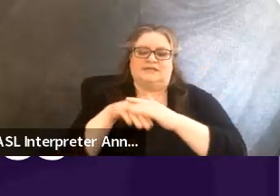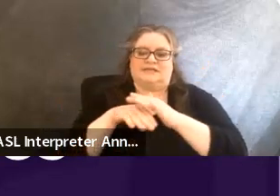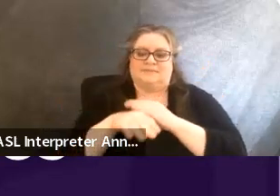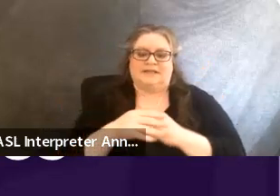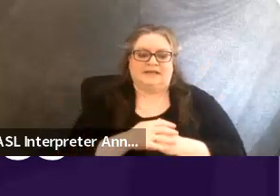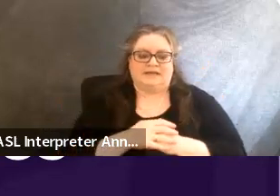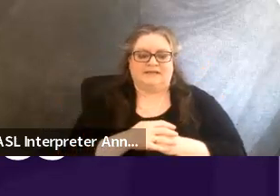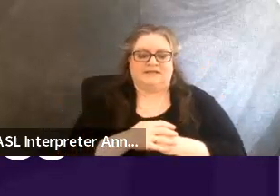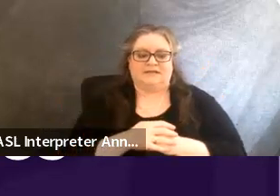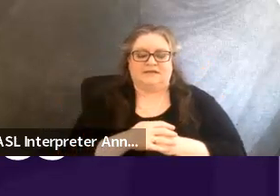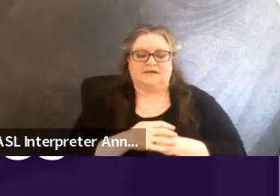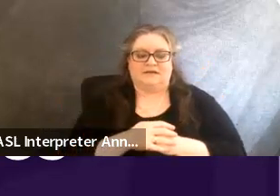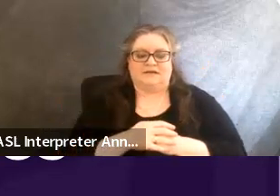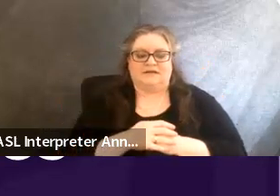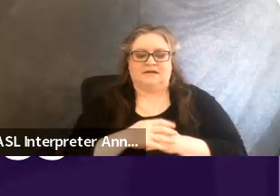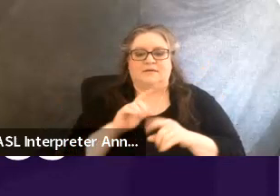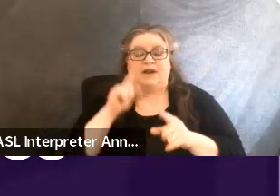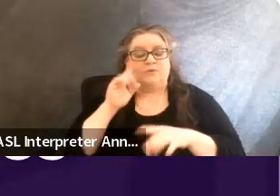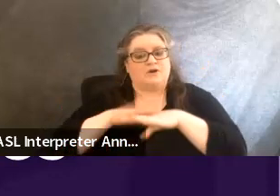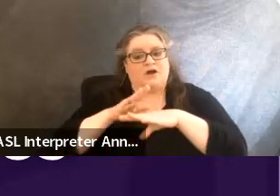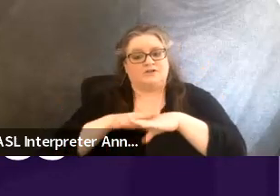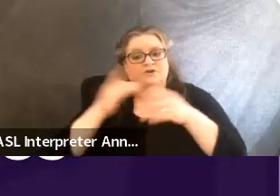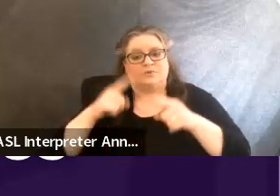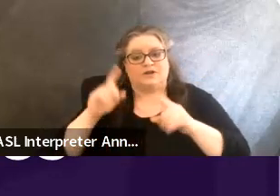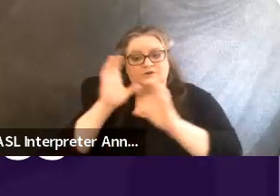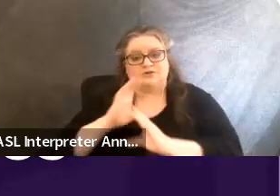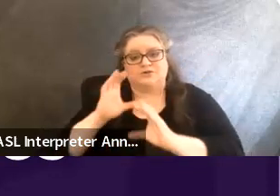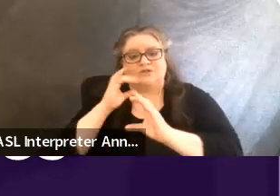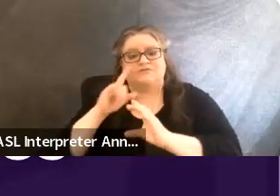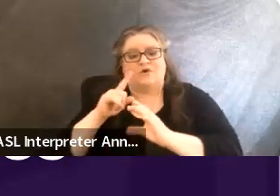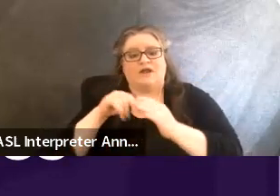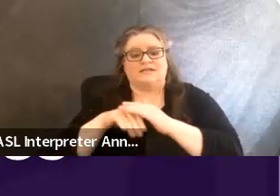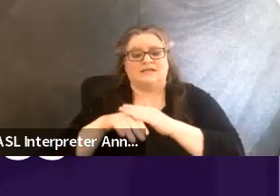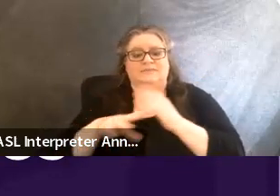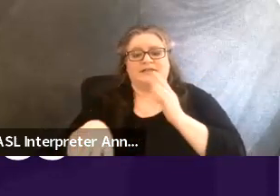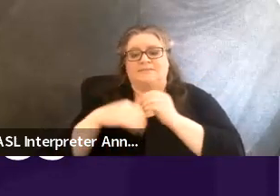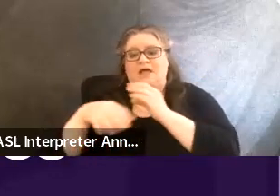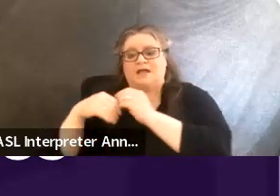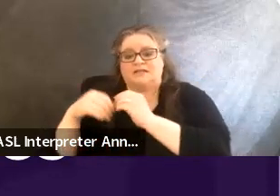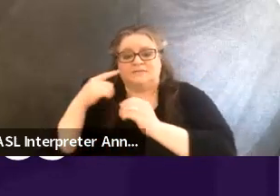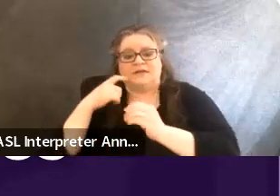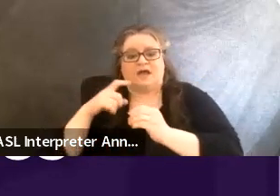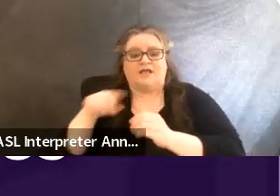although I would caution you when searching for accessibility plugins because there are plugins